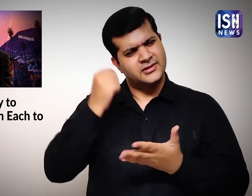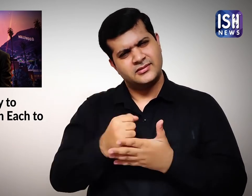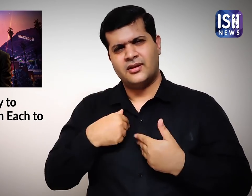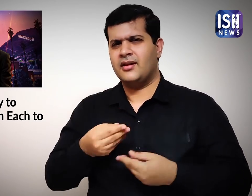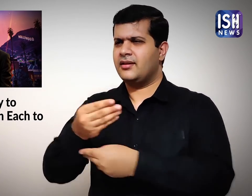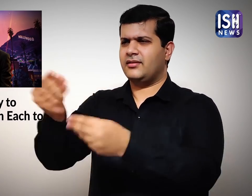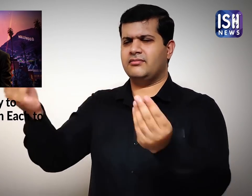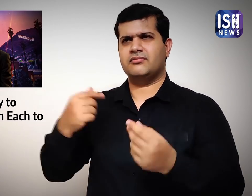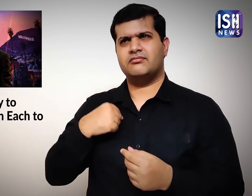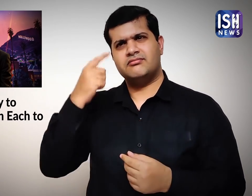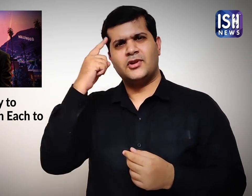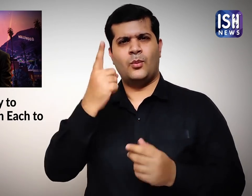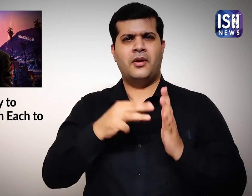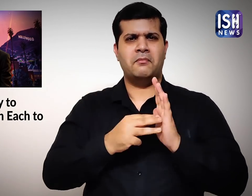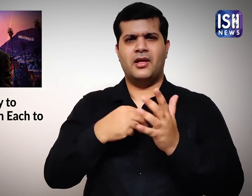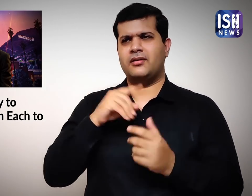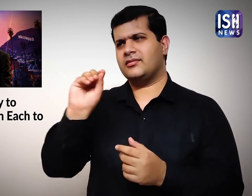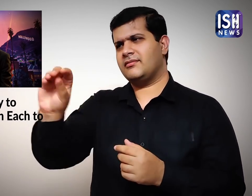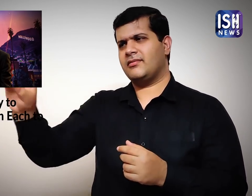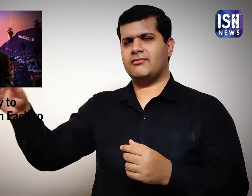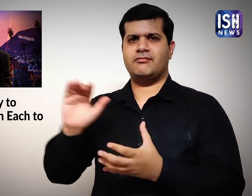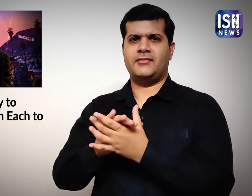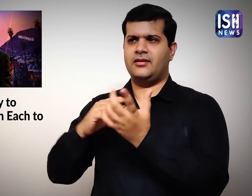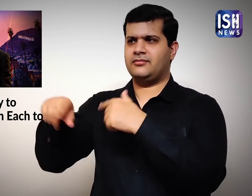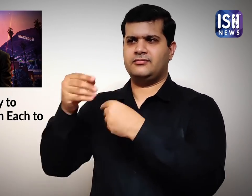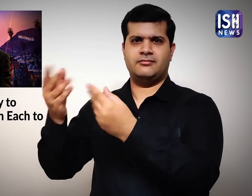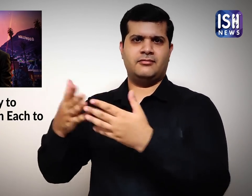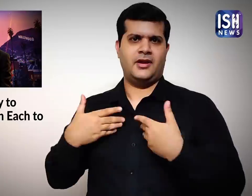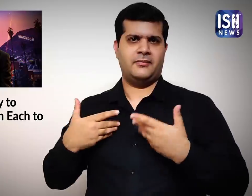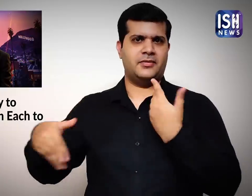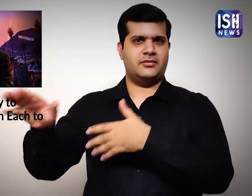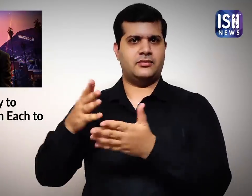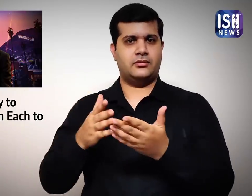This is why I decided to give them $1 million each."